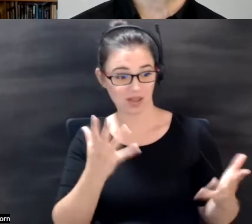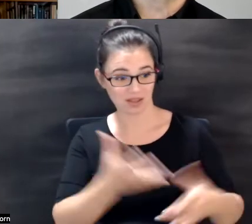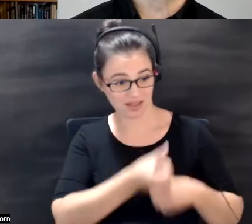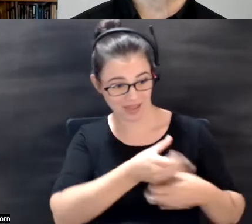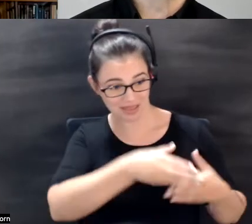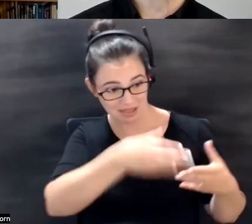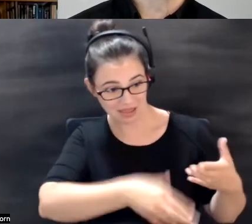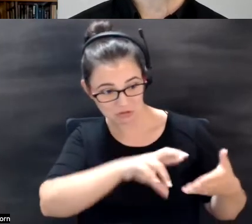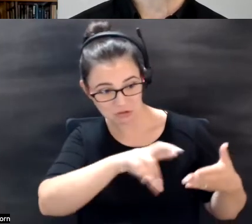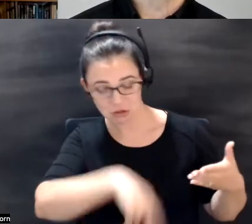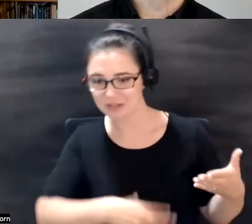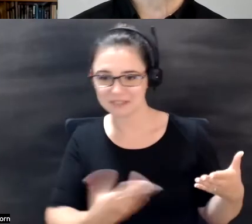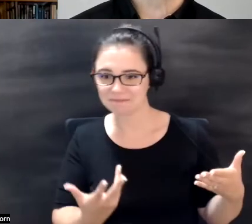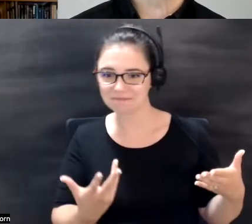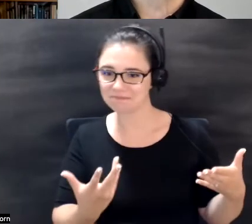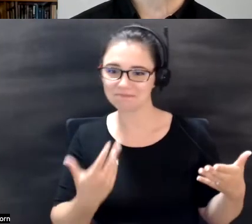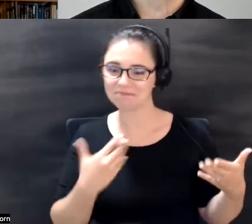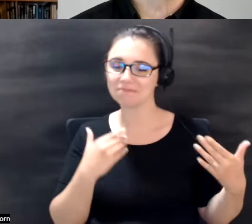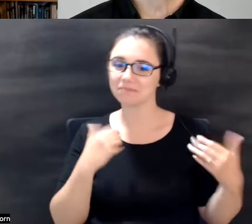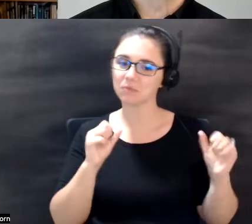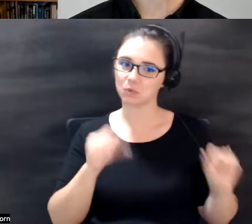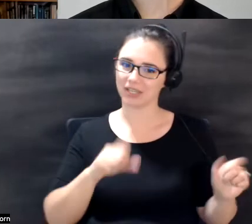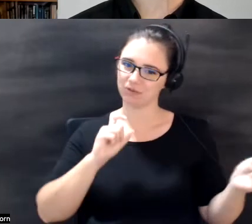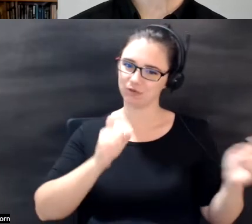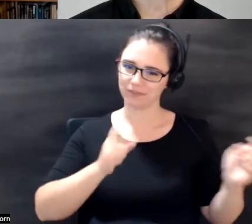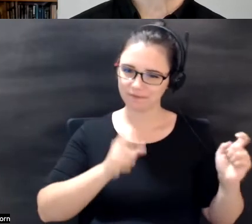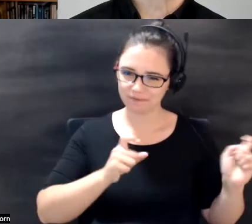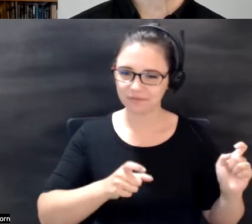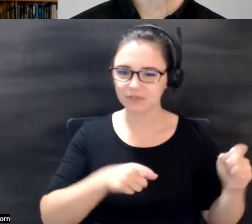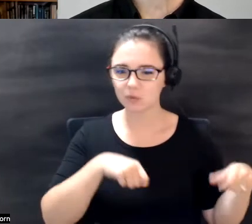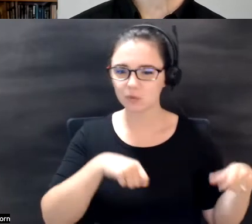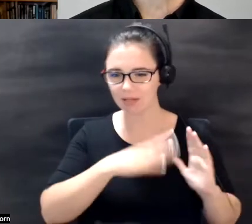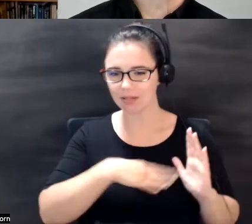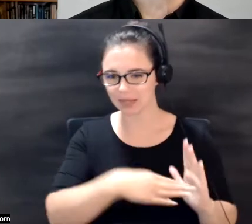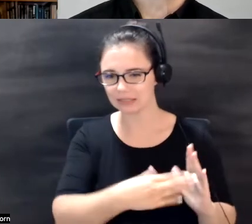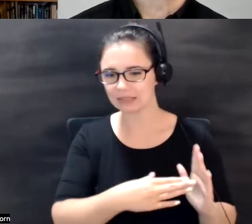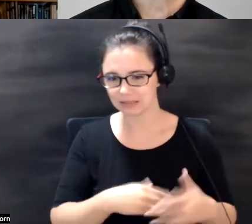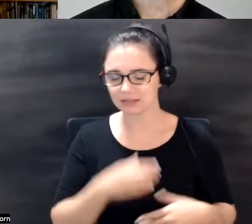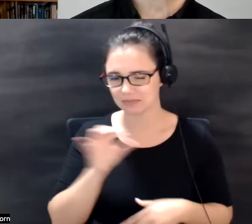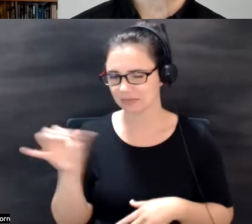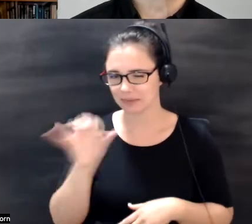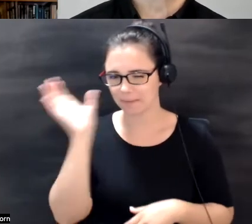I think it can it can shift and change. Yeah, perhaps.